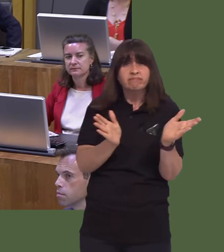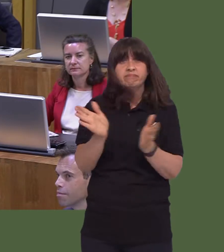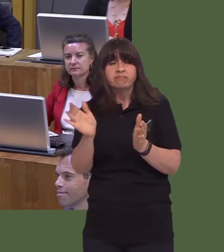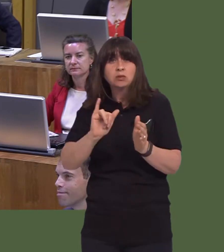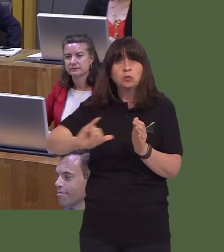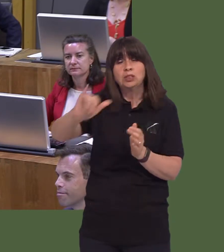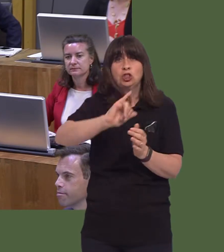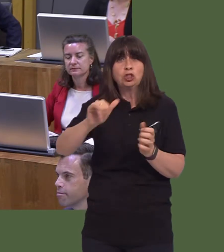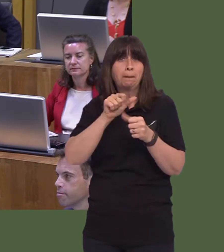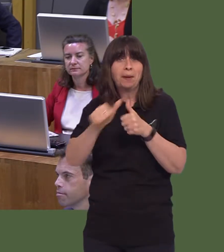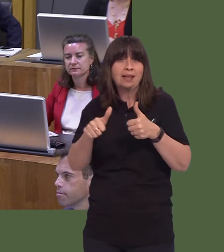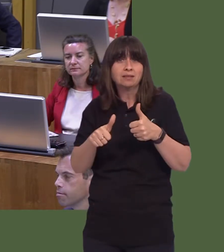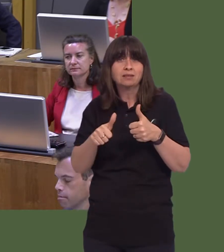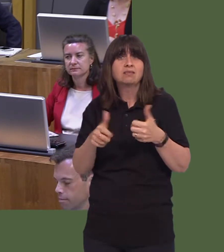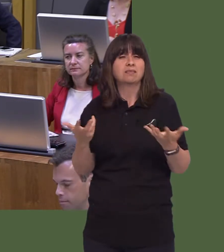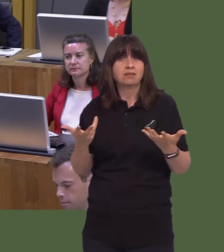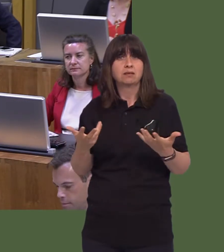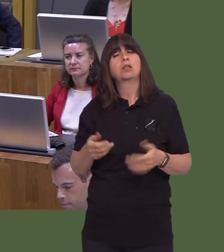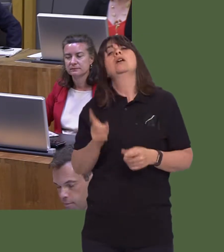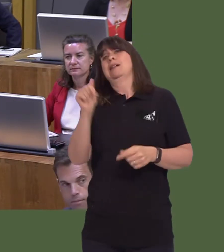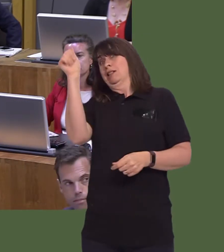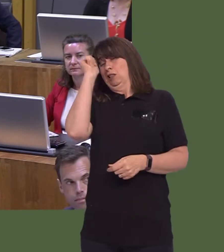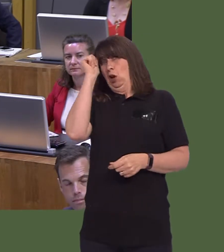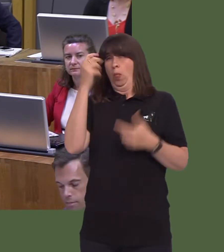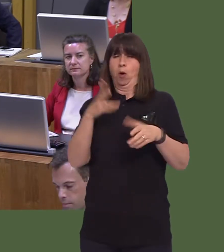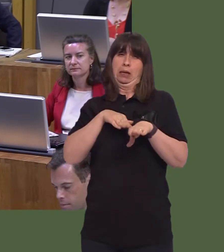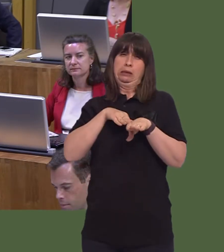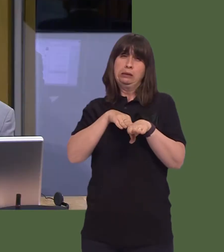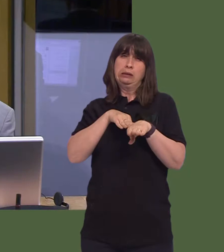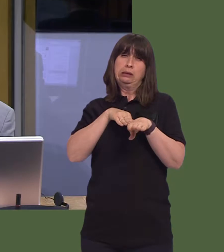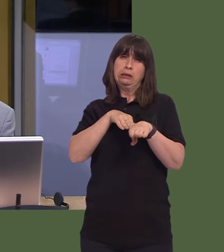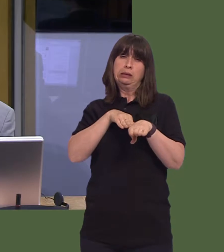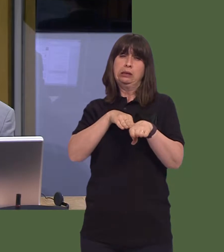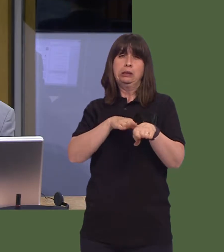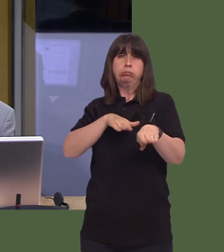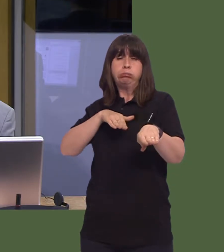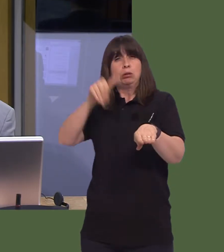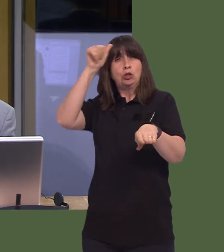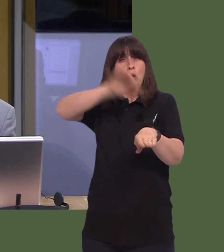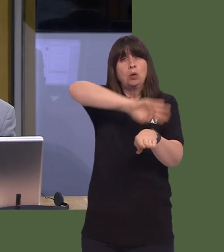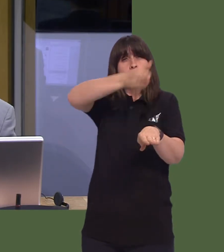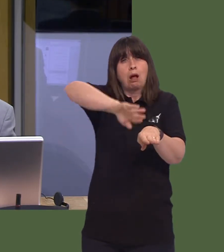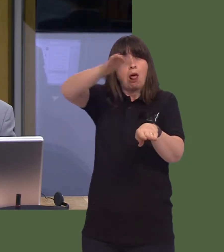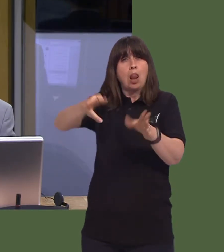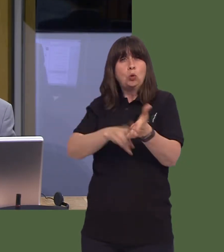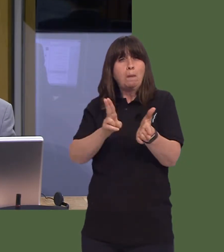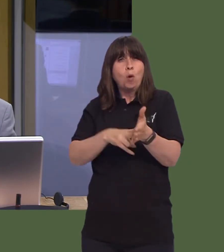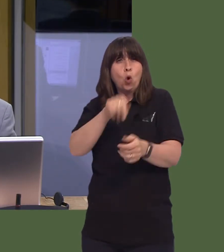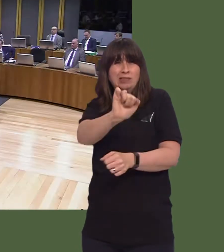way ahead. What we do know is that the congestion will not improve in the Brynglas tunnelsóthat much is, to me, obvious.